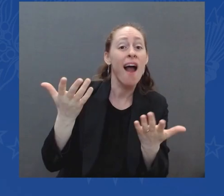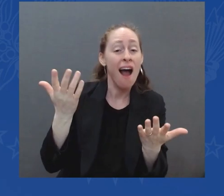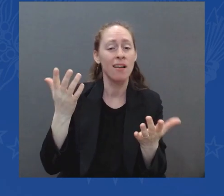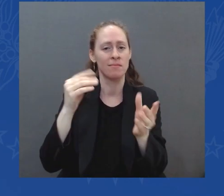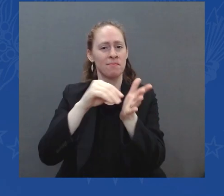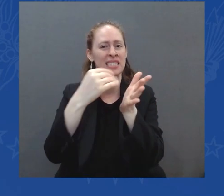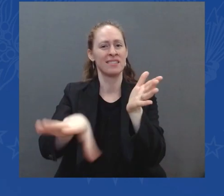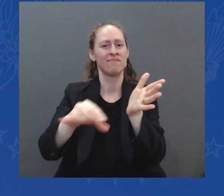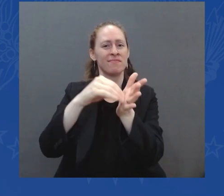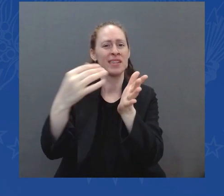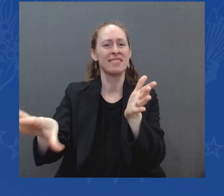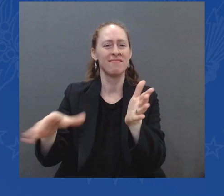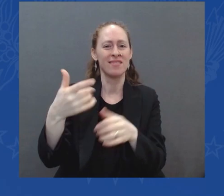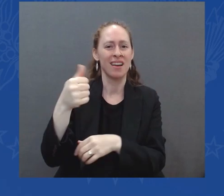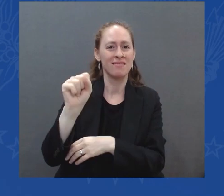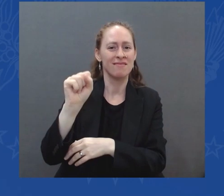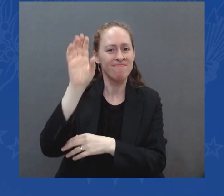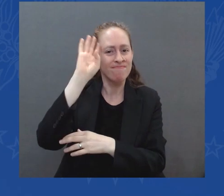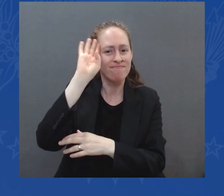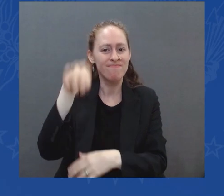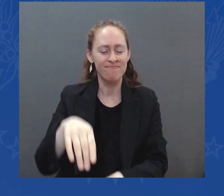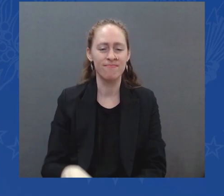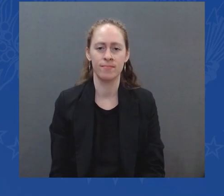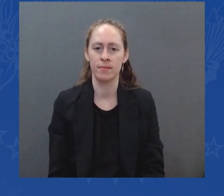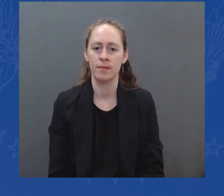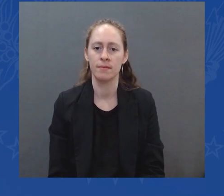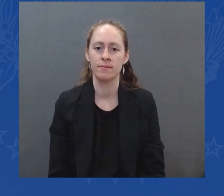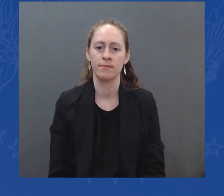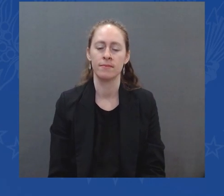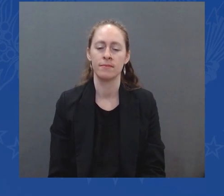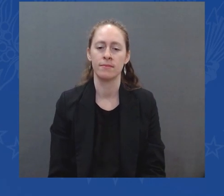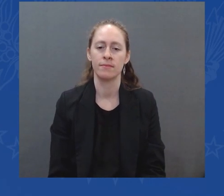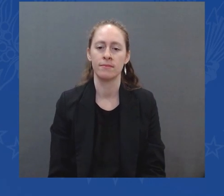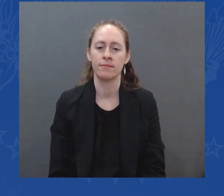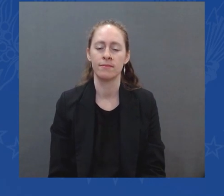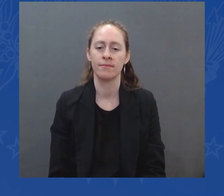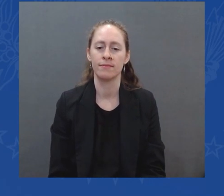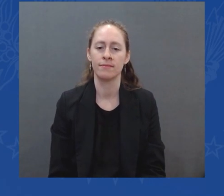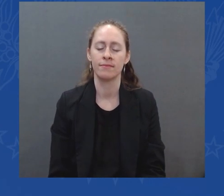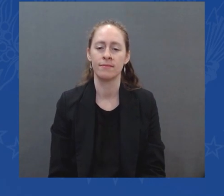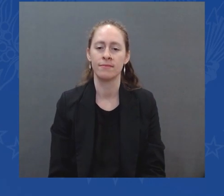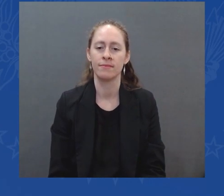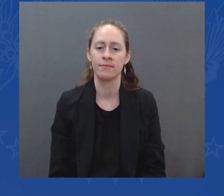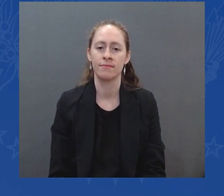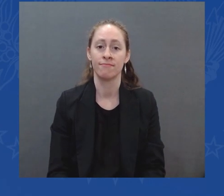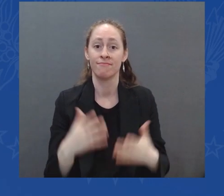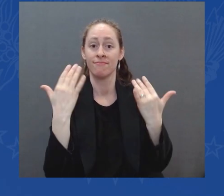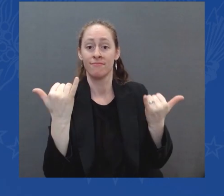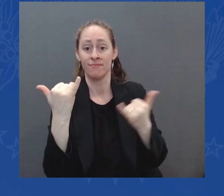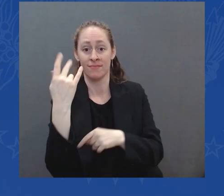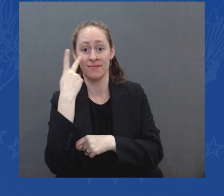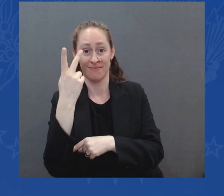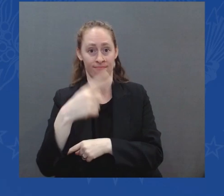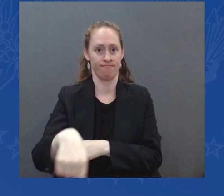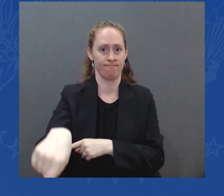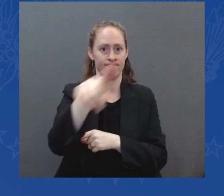at the pump, which brings me to the first part of my plan: to immediately increase the supply of oil.